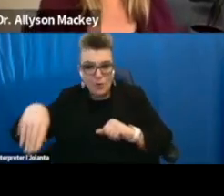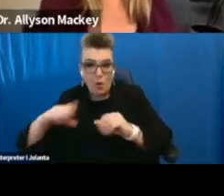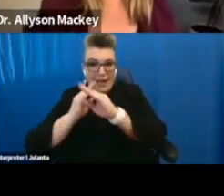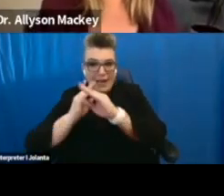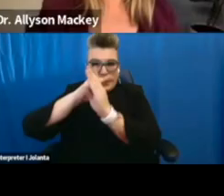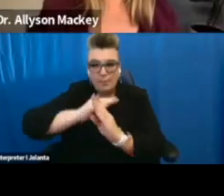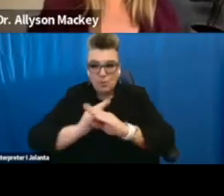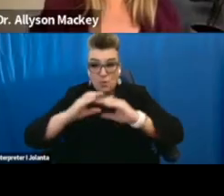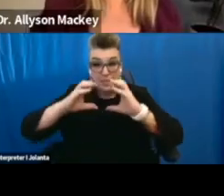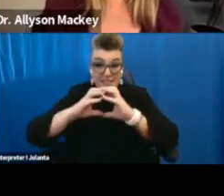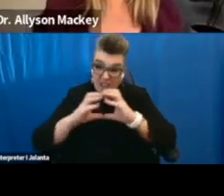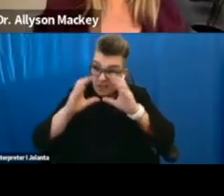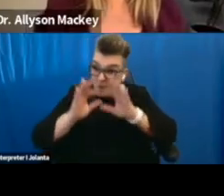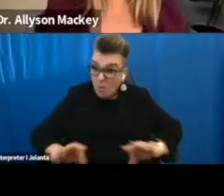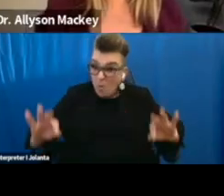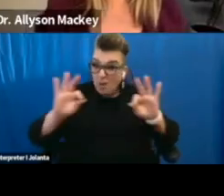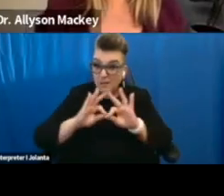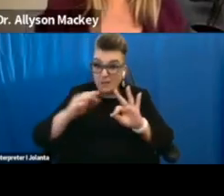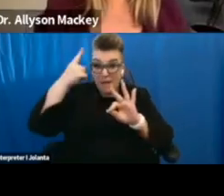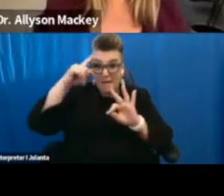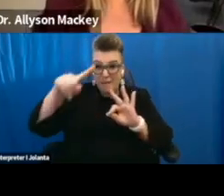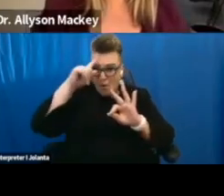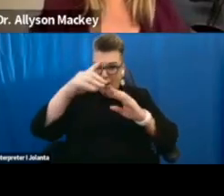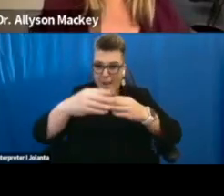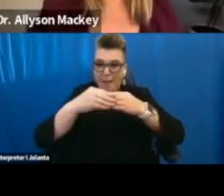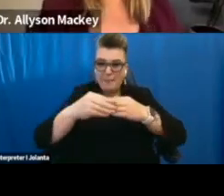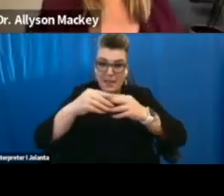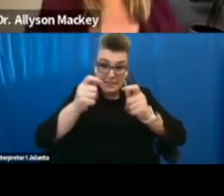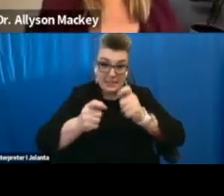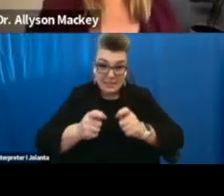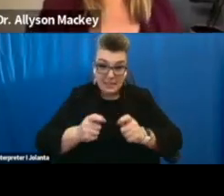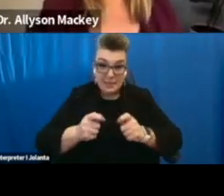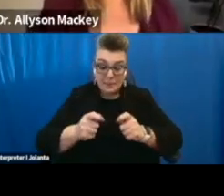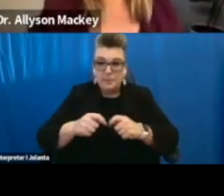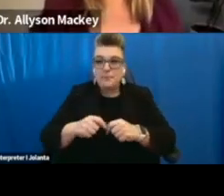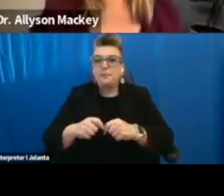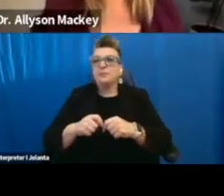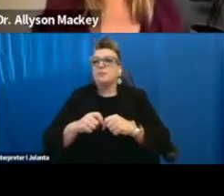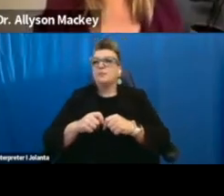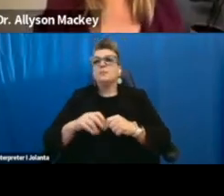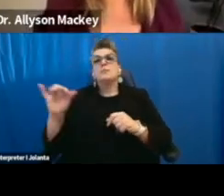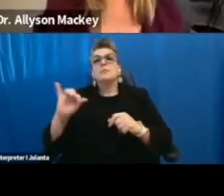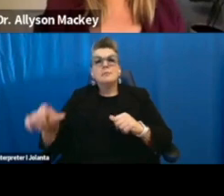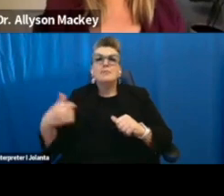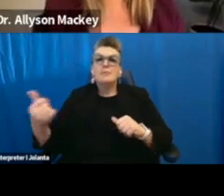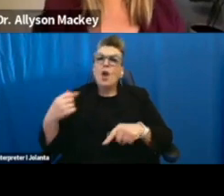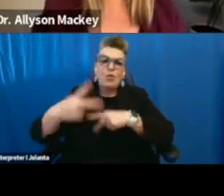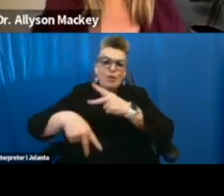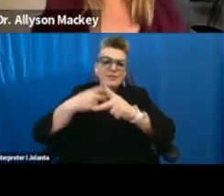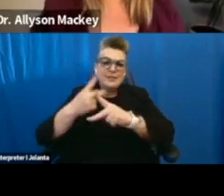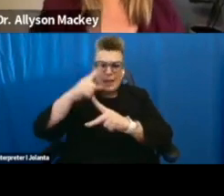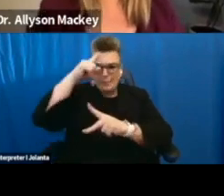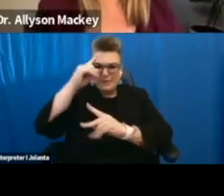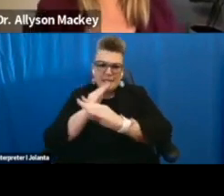plasticity as well as other types of inhibitory cells like the SST